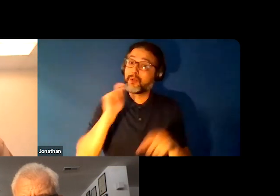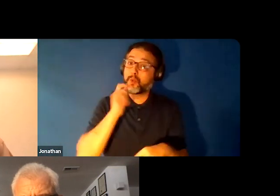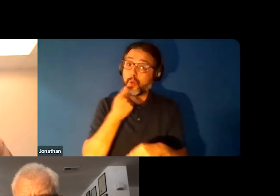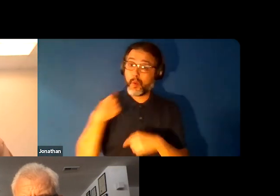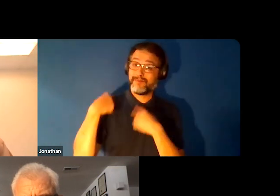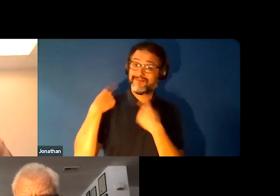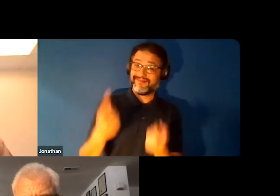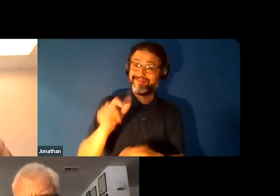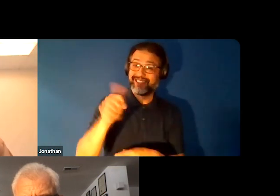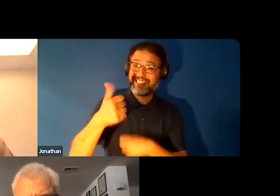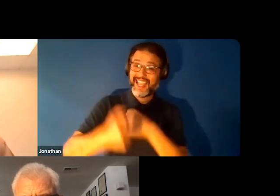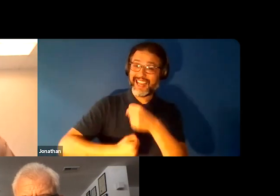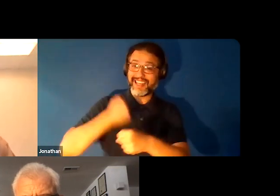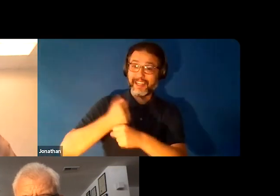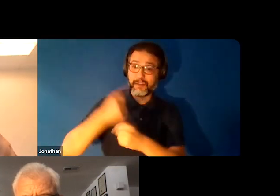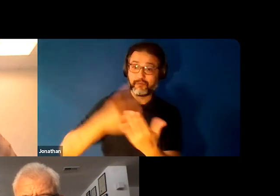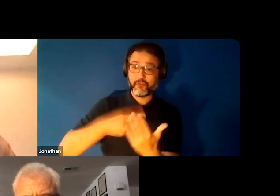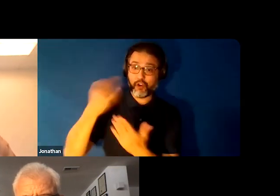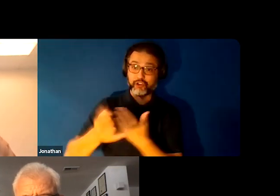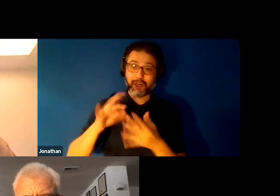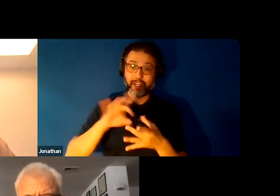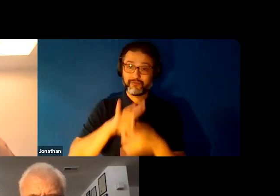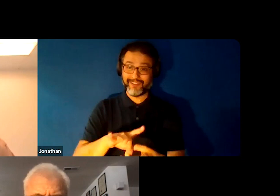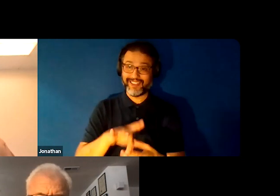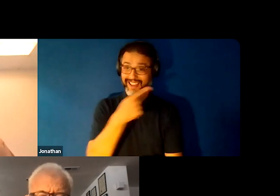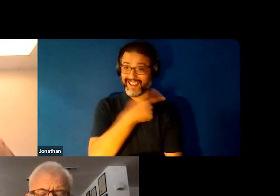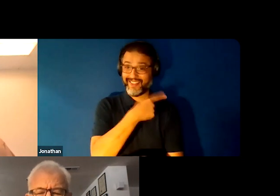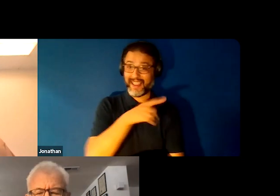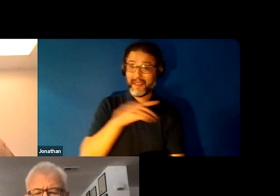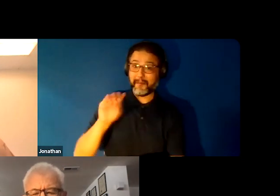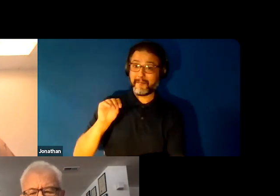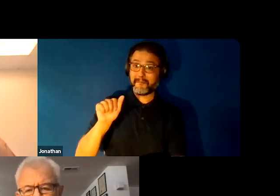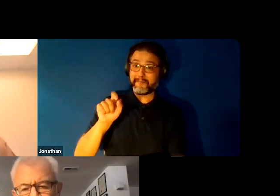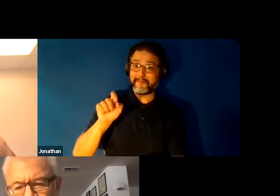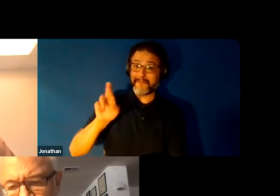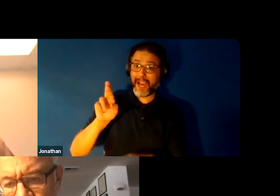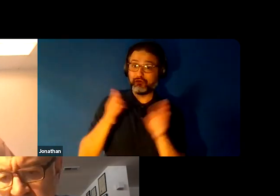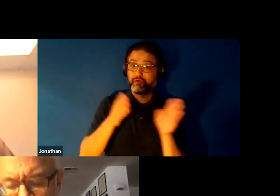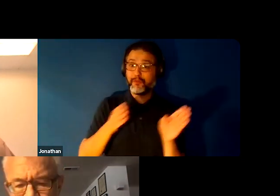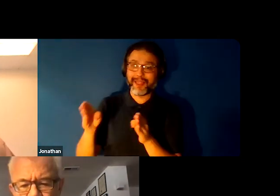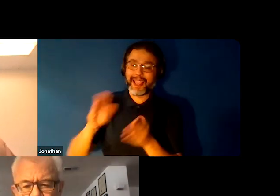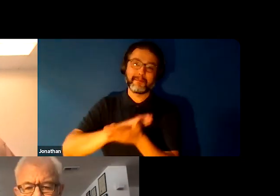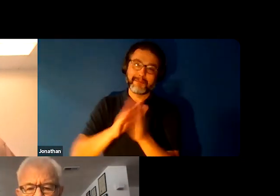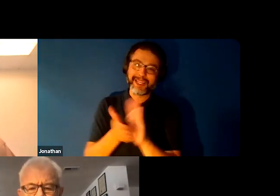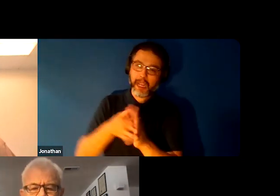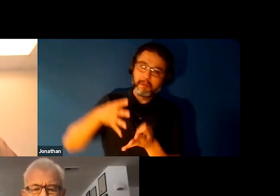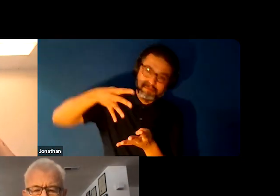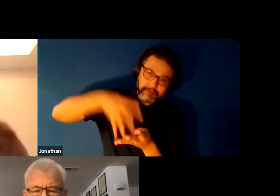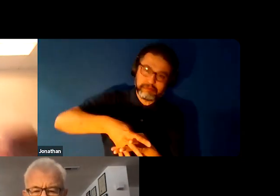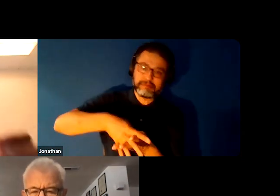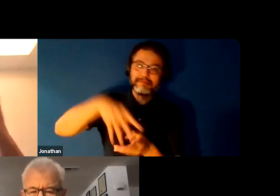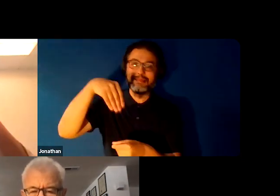master plan, has embedded the concepts and discoveries of DeafSpace, and is now being